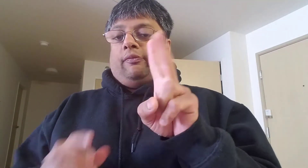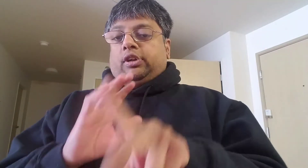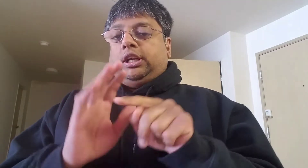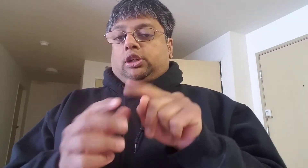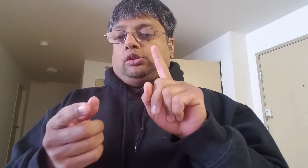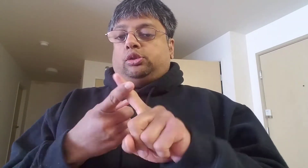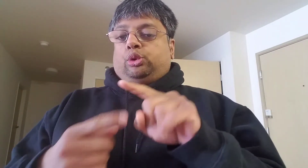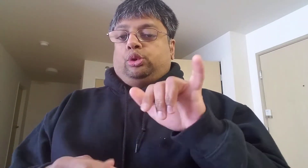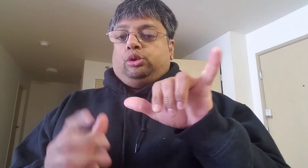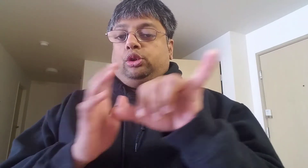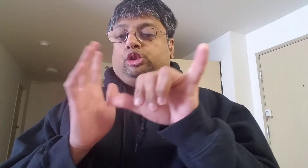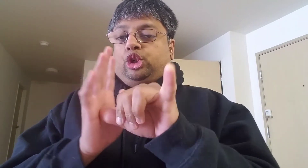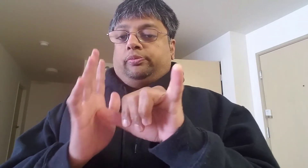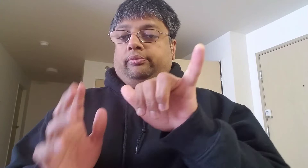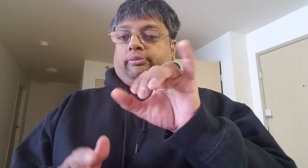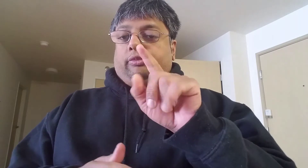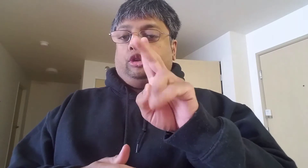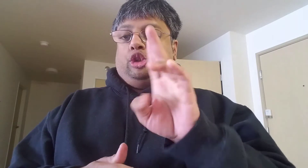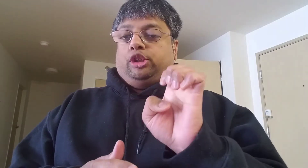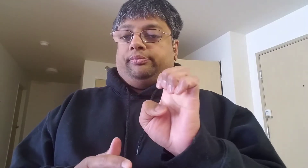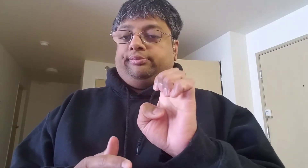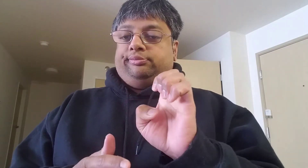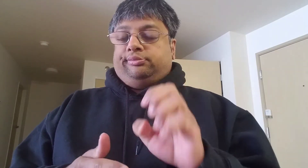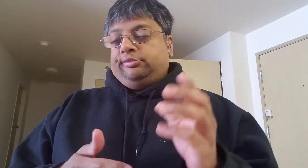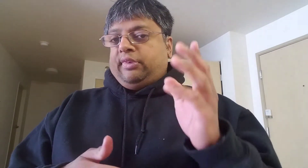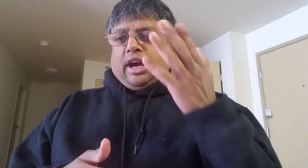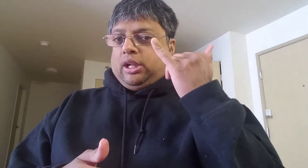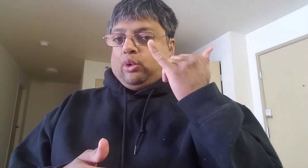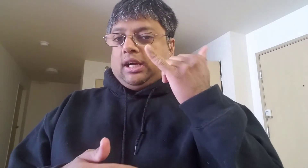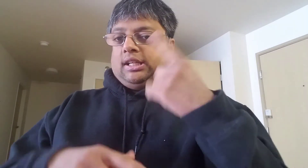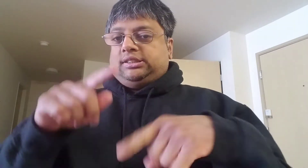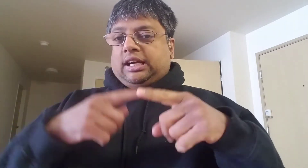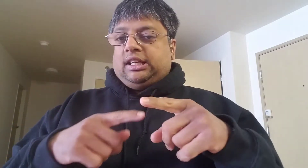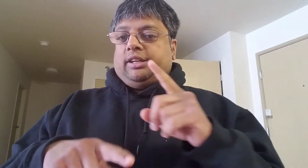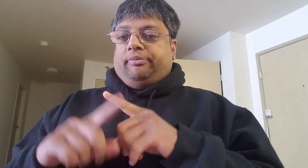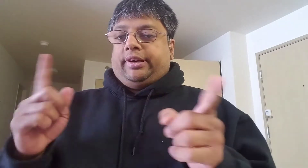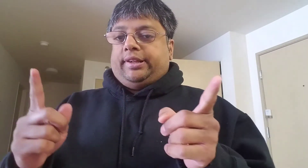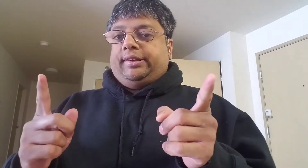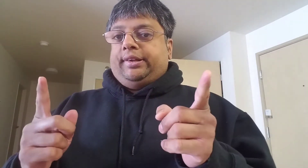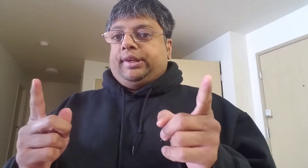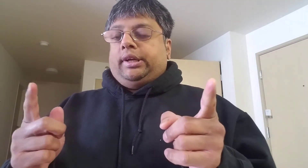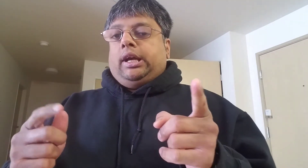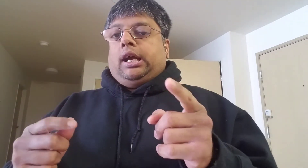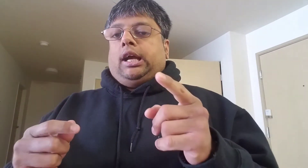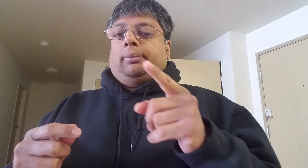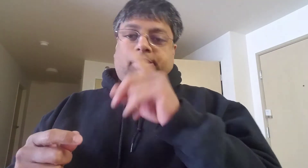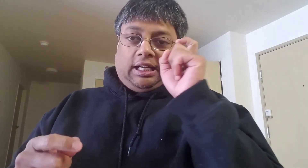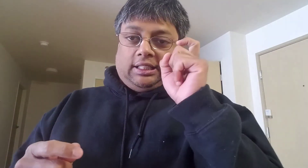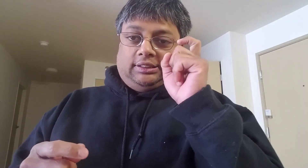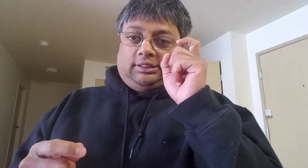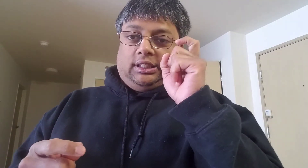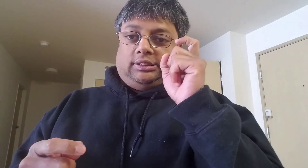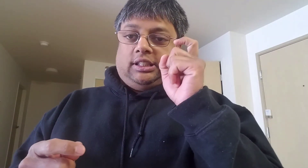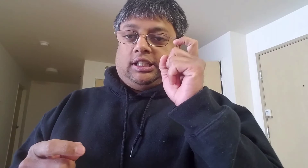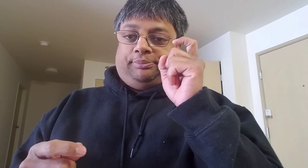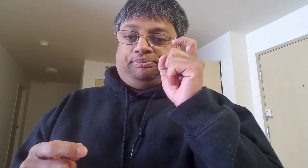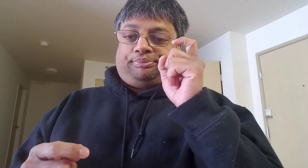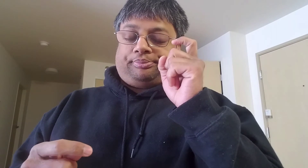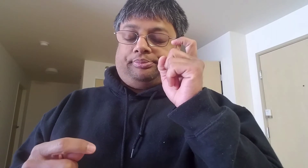video to YouTube. I don't know why they sign it (Youtube) Because it... umm...